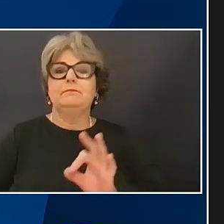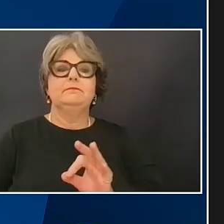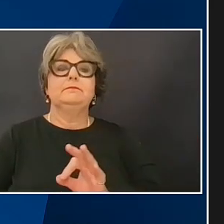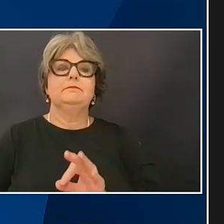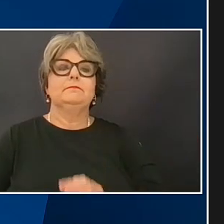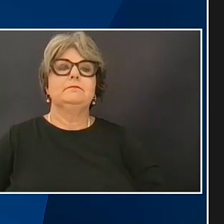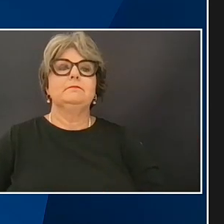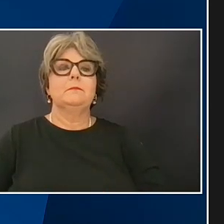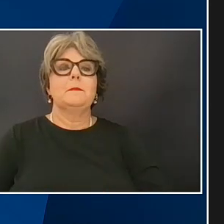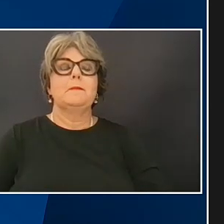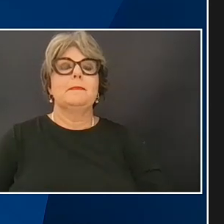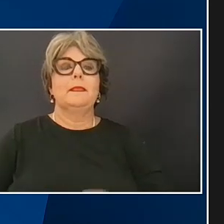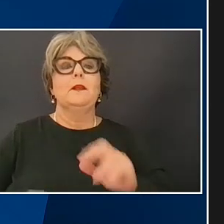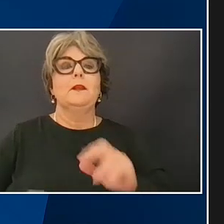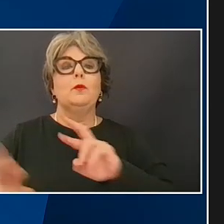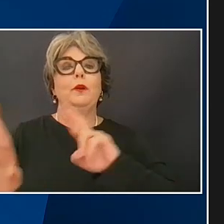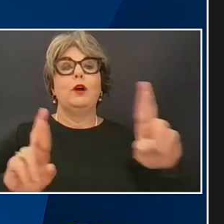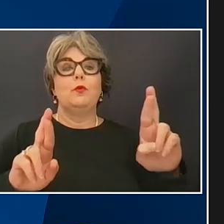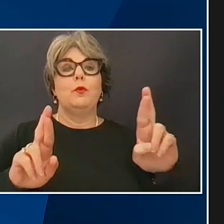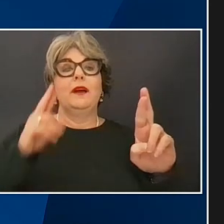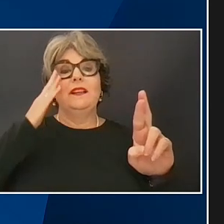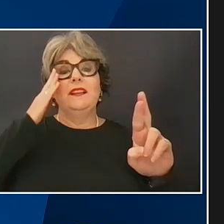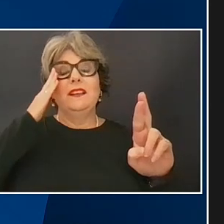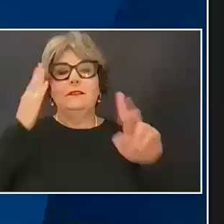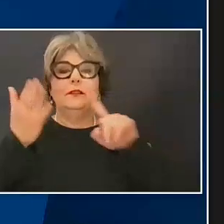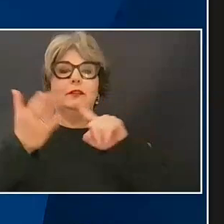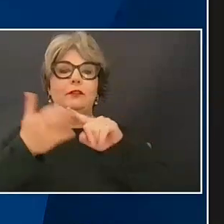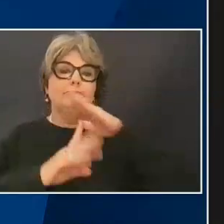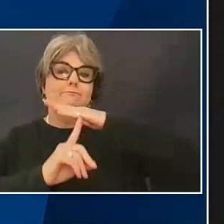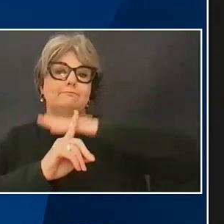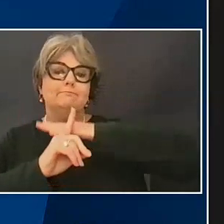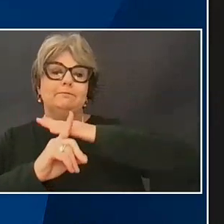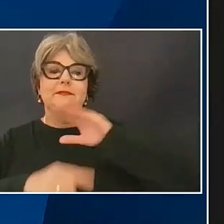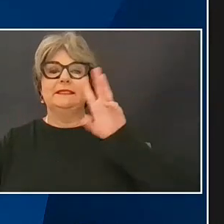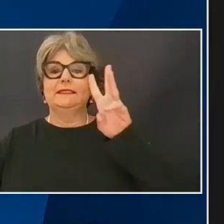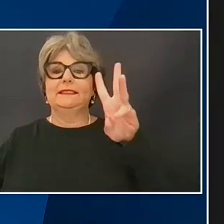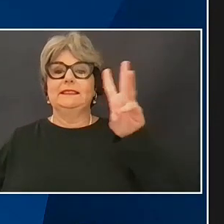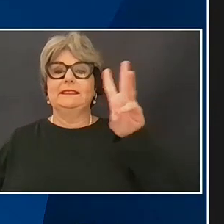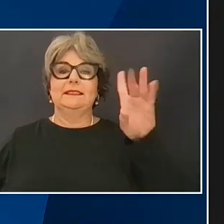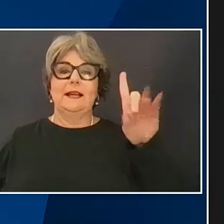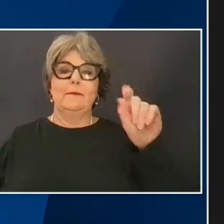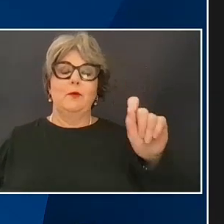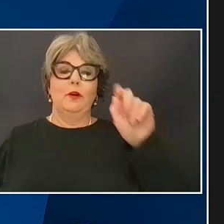I feel that we are ready for a temperature check on section 668.22 (f)(1) romanette 2